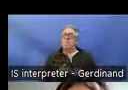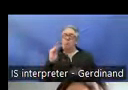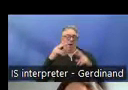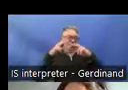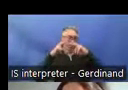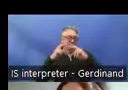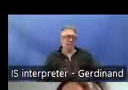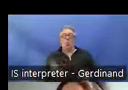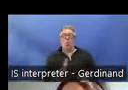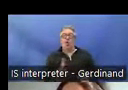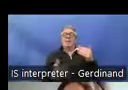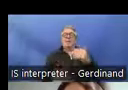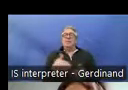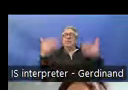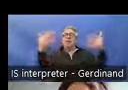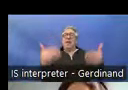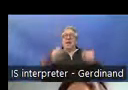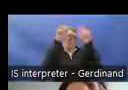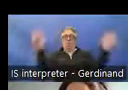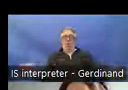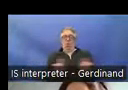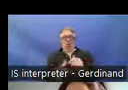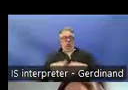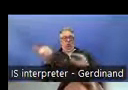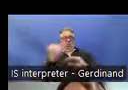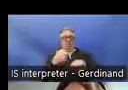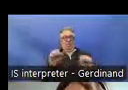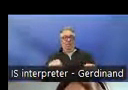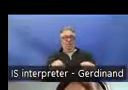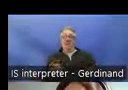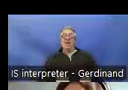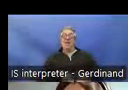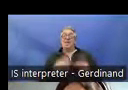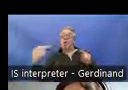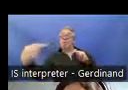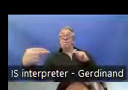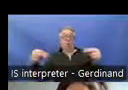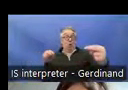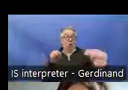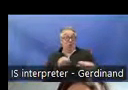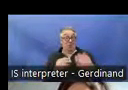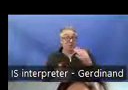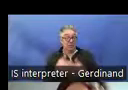and how we can develop this within these different models that are still being implemented or